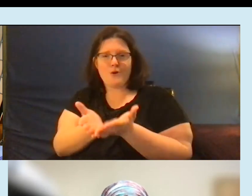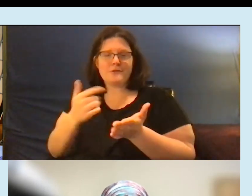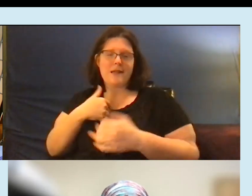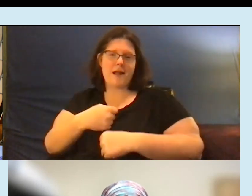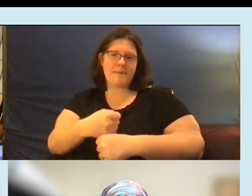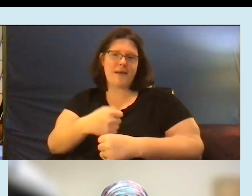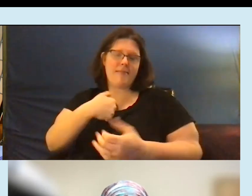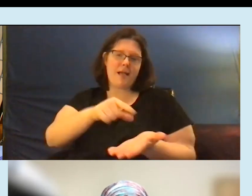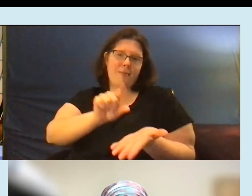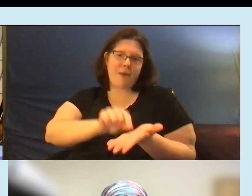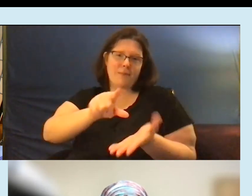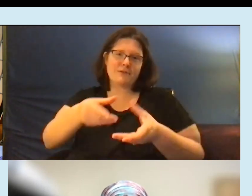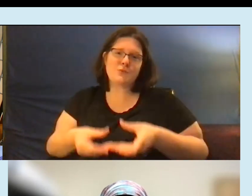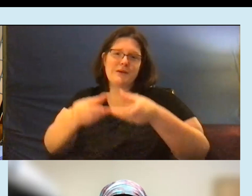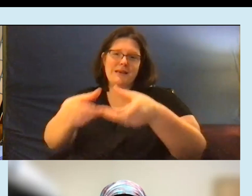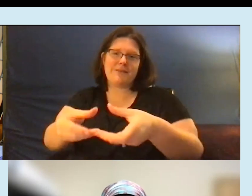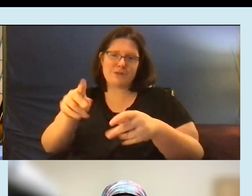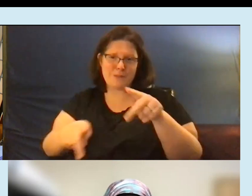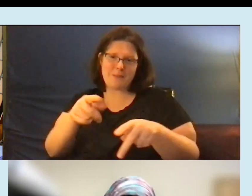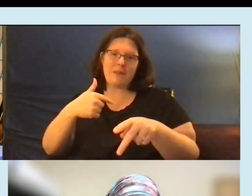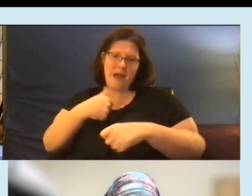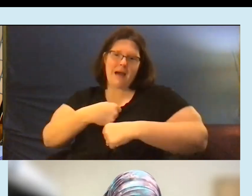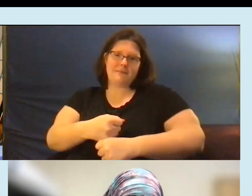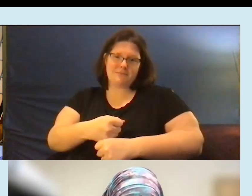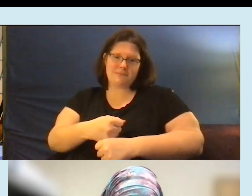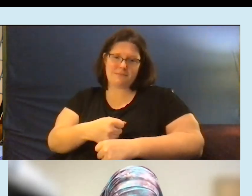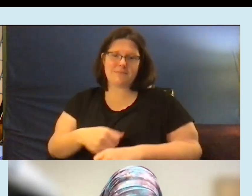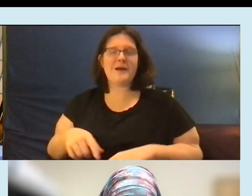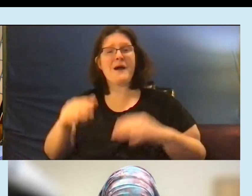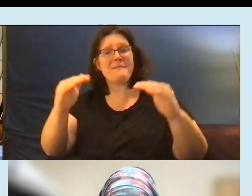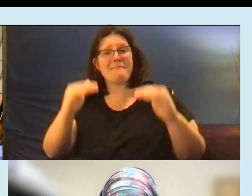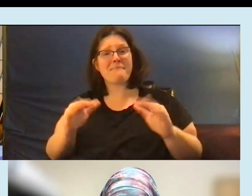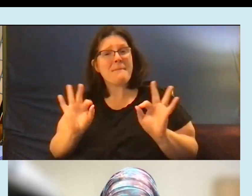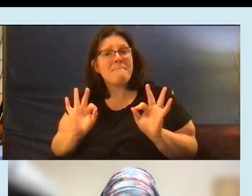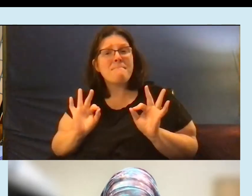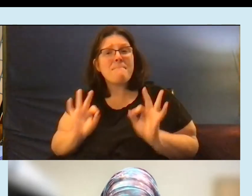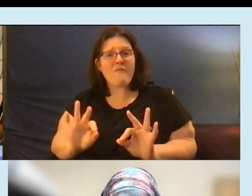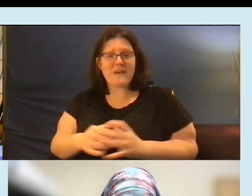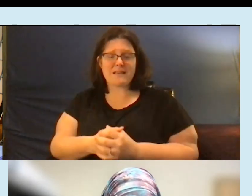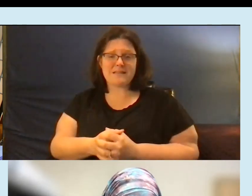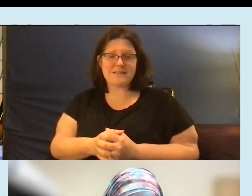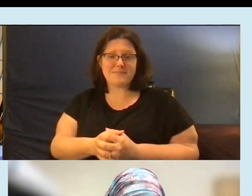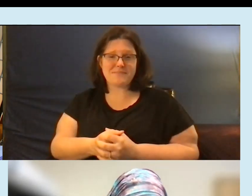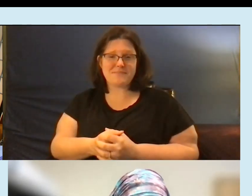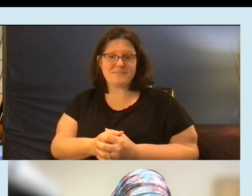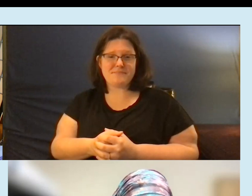I publish and give to people. That's perfect because the next one um I think goes into that